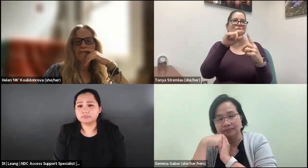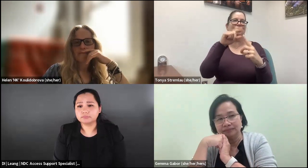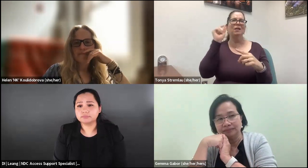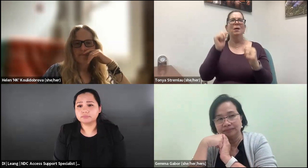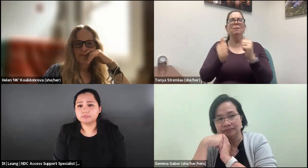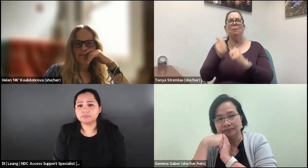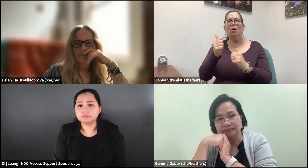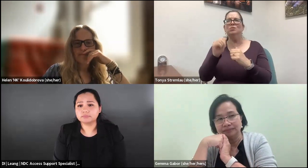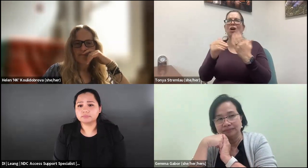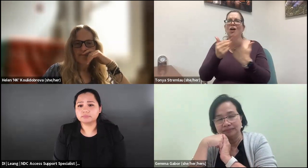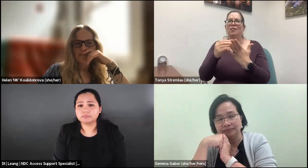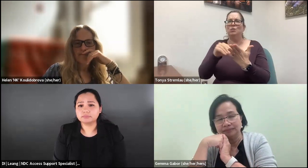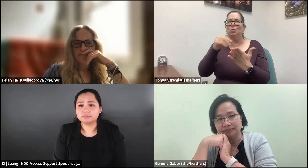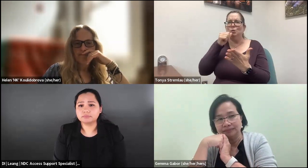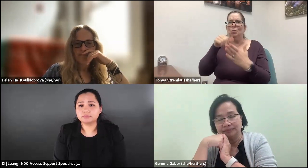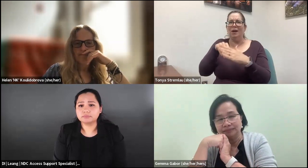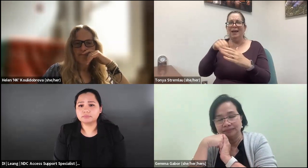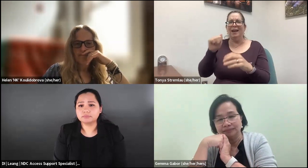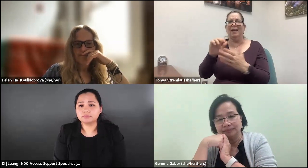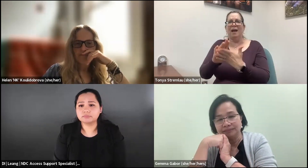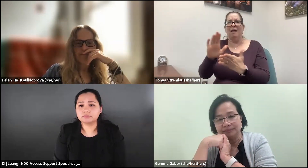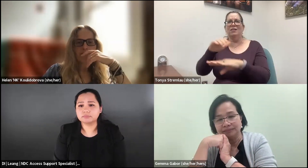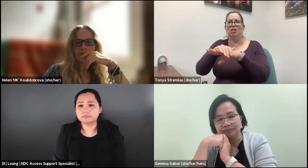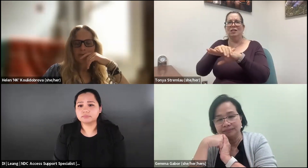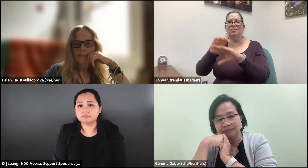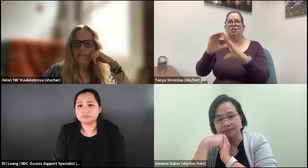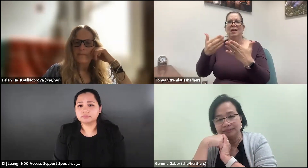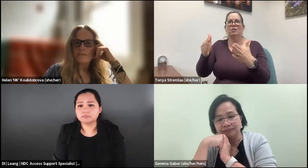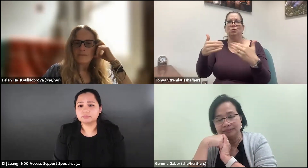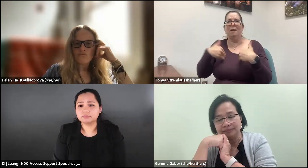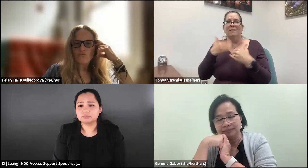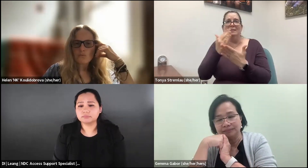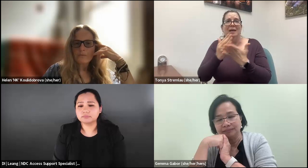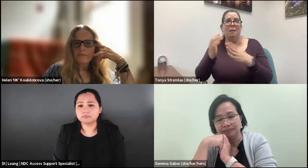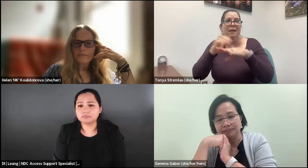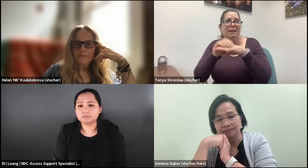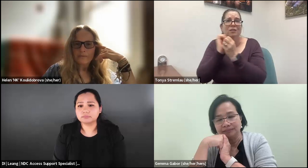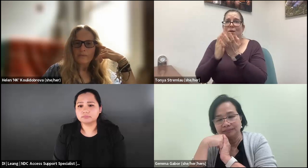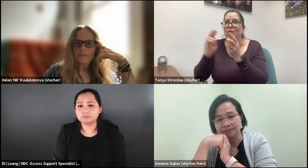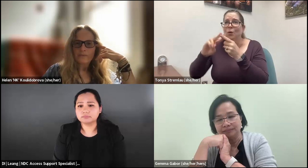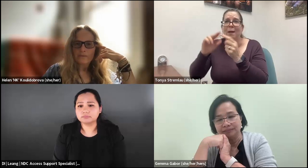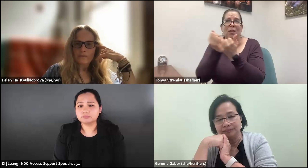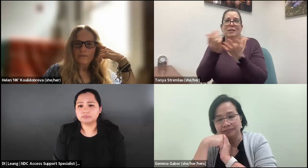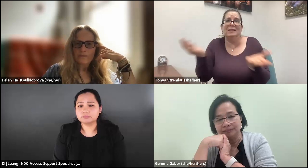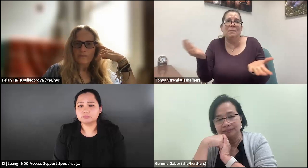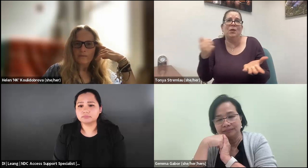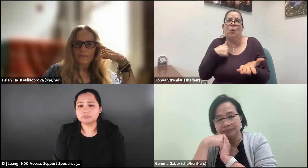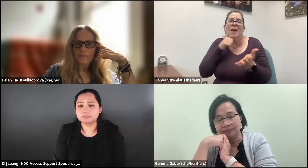I mean, some arrive at Gallaudet knowing no English. But most of the time, if they're in an English classroom,